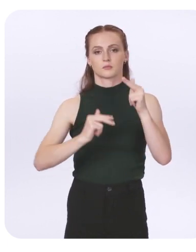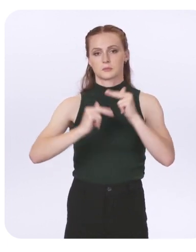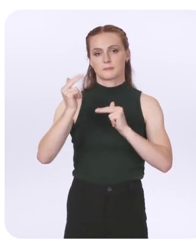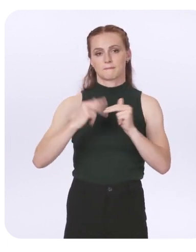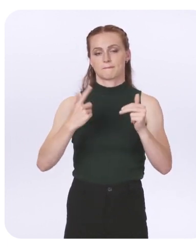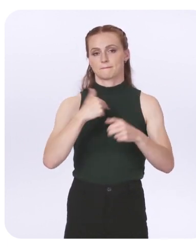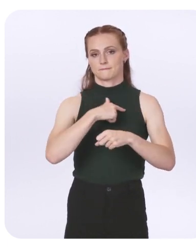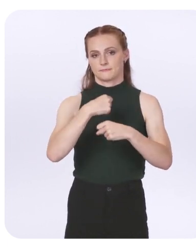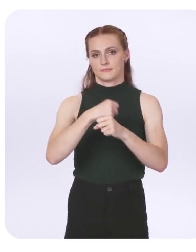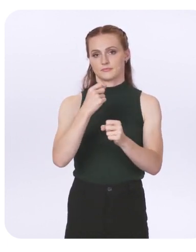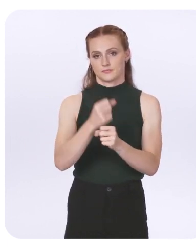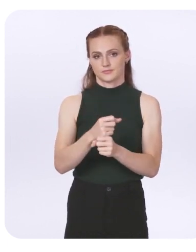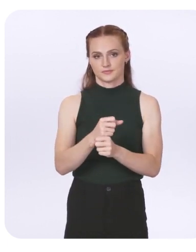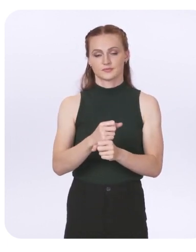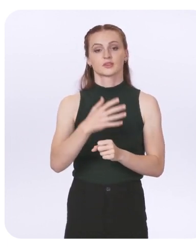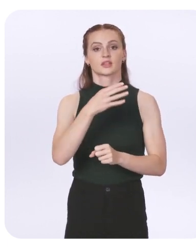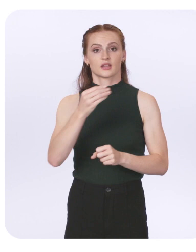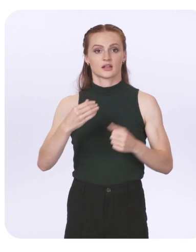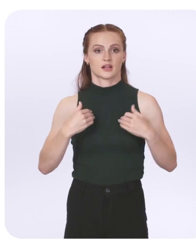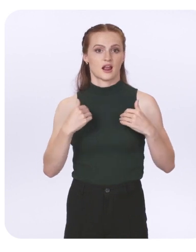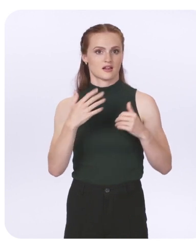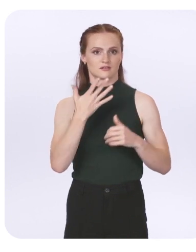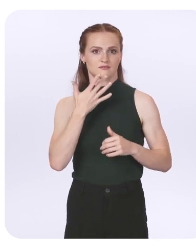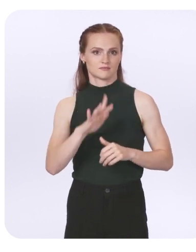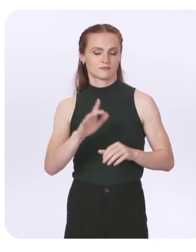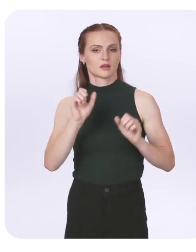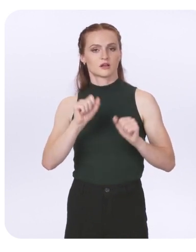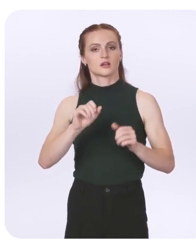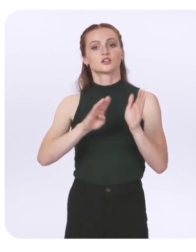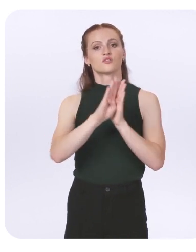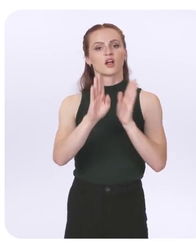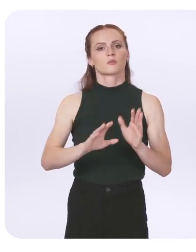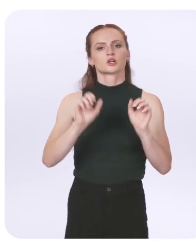It has the advantage that developers can make local builds on their computer